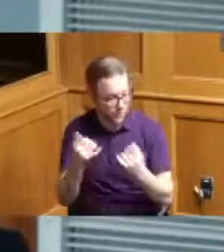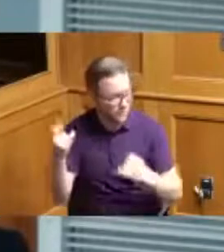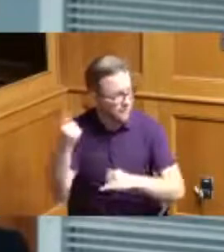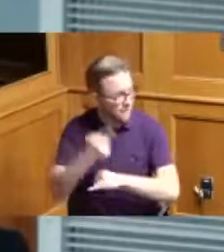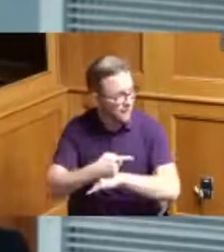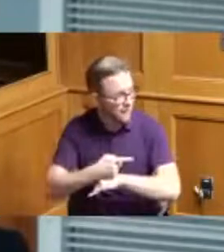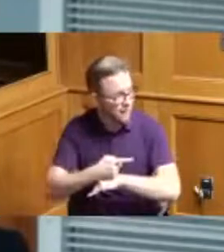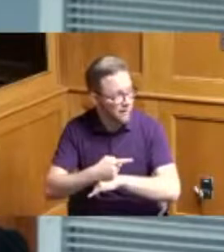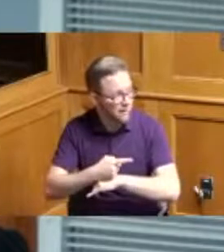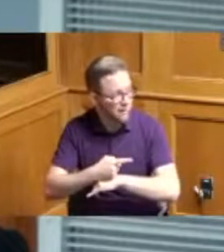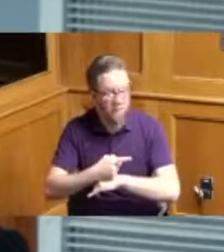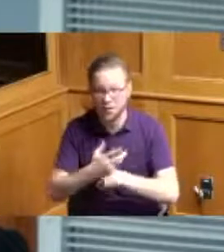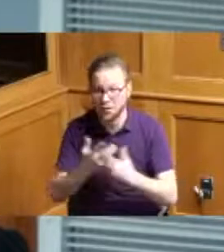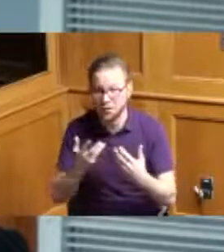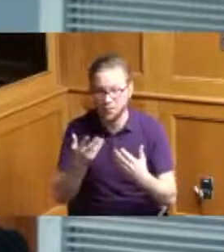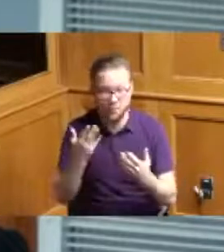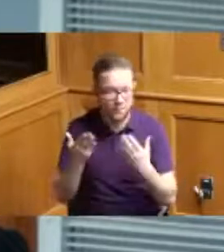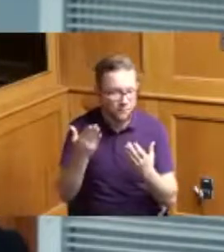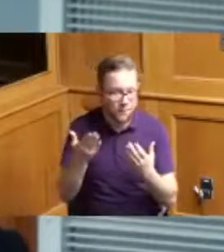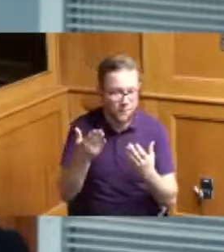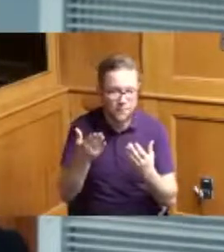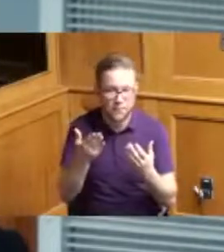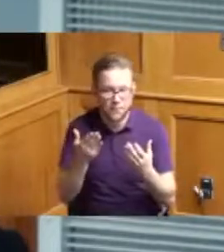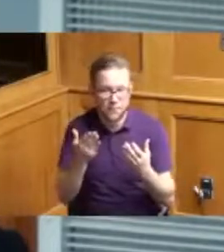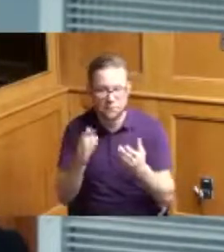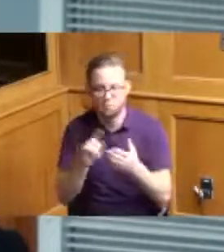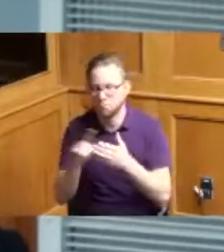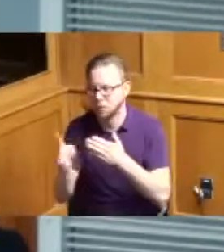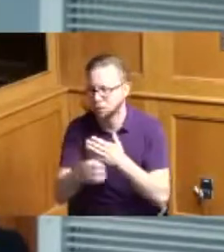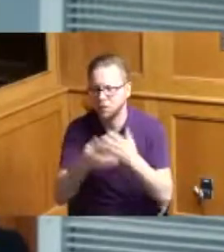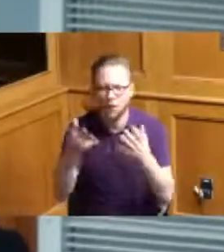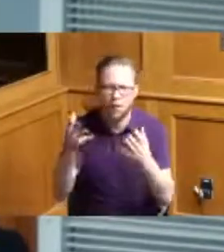don't want a response on them but you'd like to hear a little bit more next week about x y or z